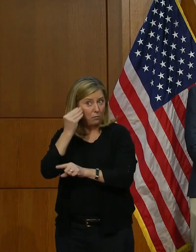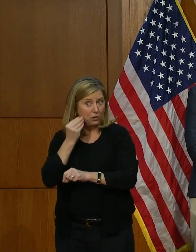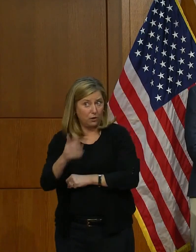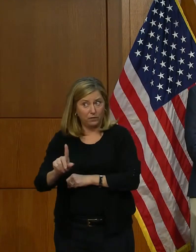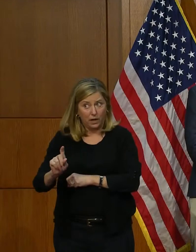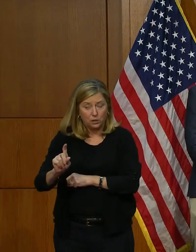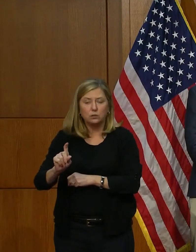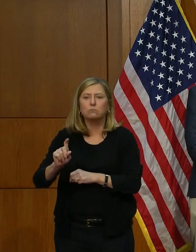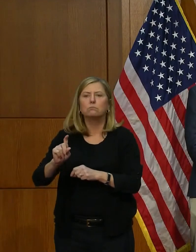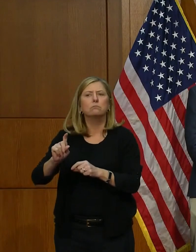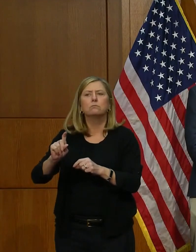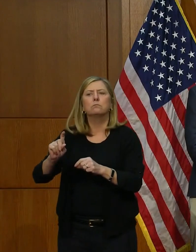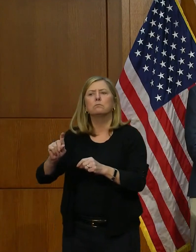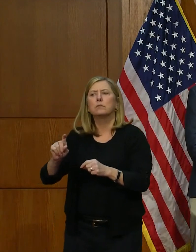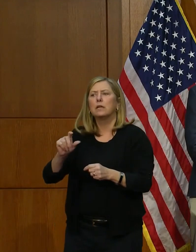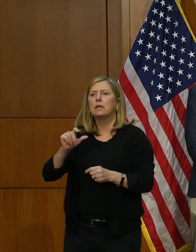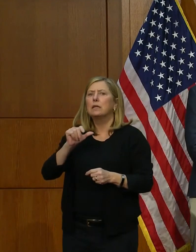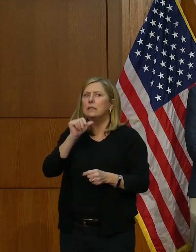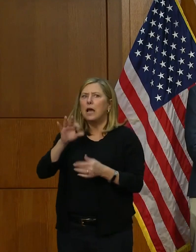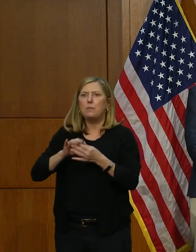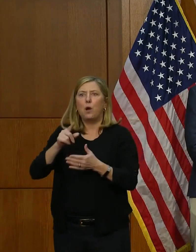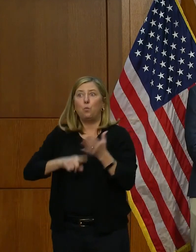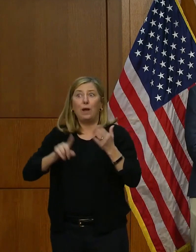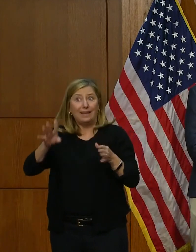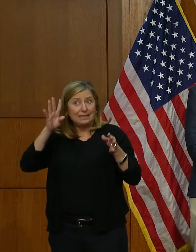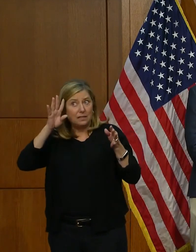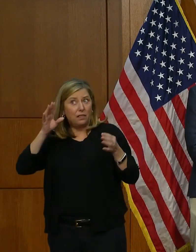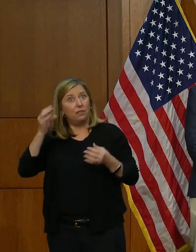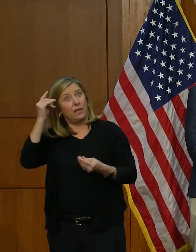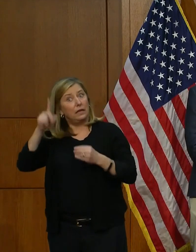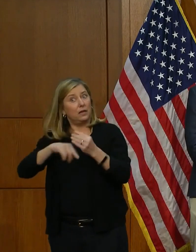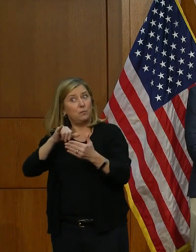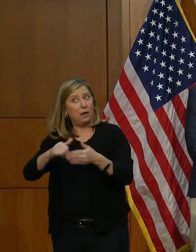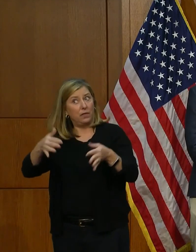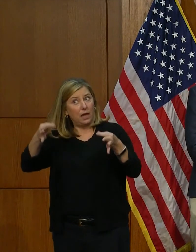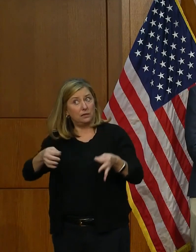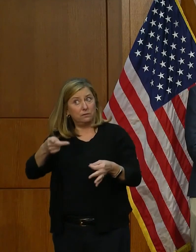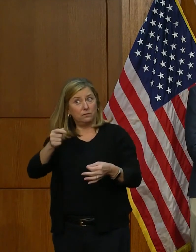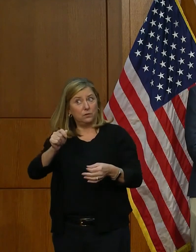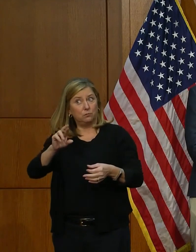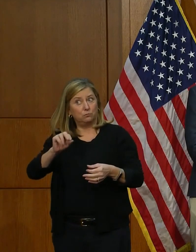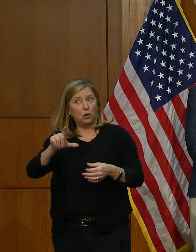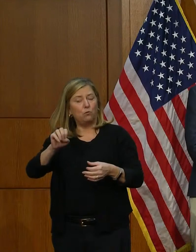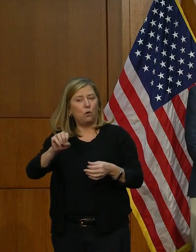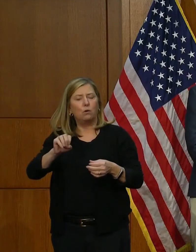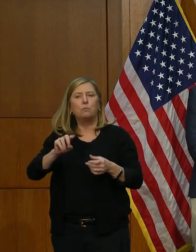THE COMMONWEALTH ATTORNEY GET THE PROPER NOTIFICATION. THAT NOT WHAT HE THOUGHT ABOUT